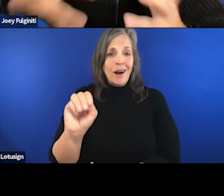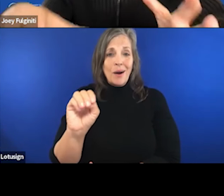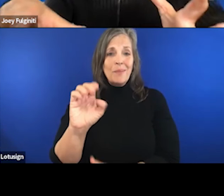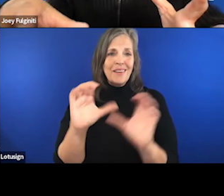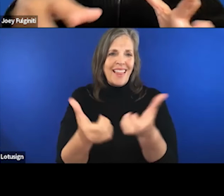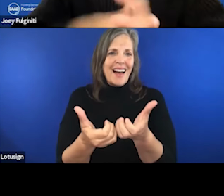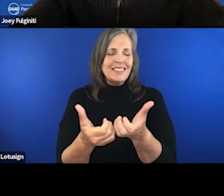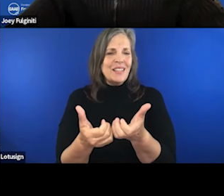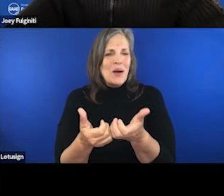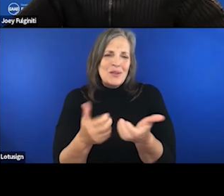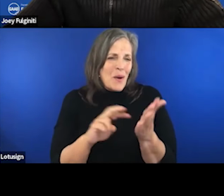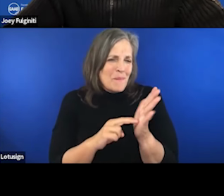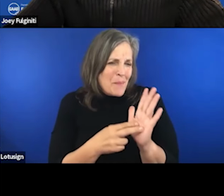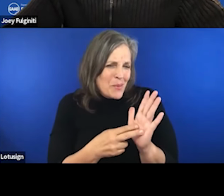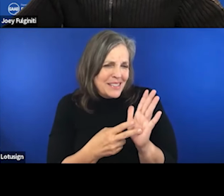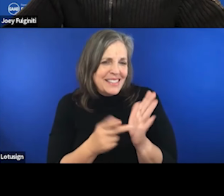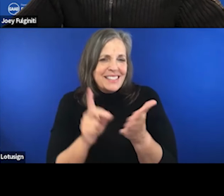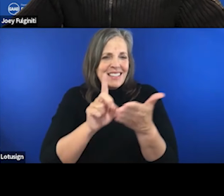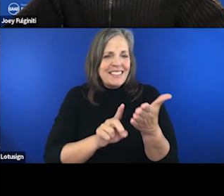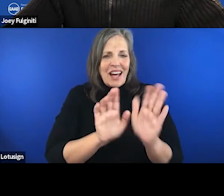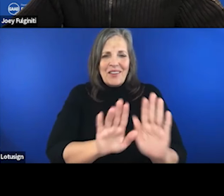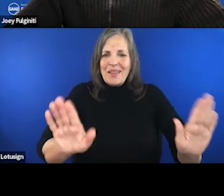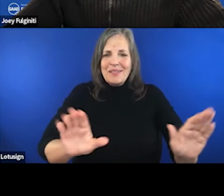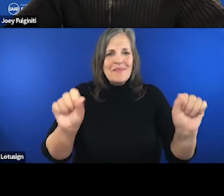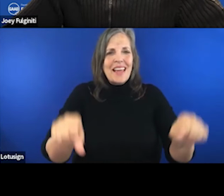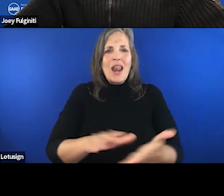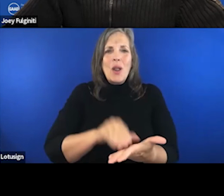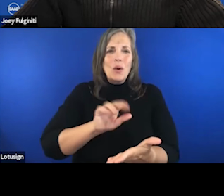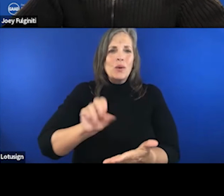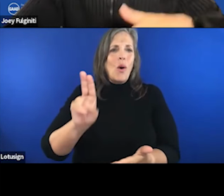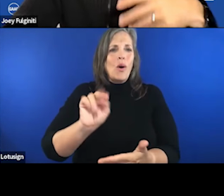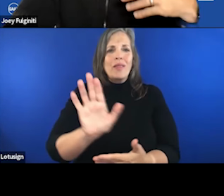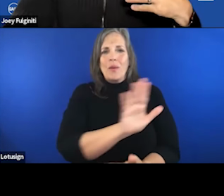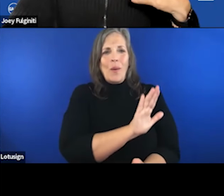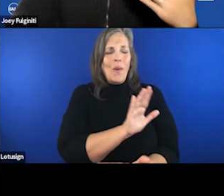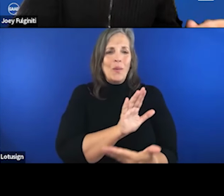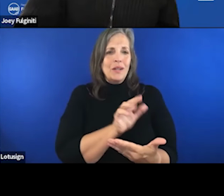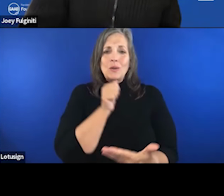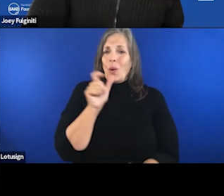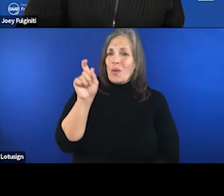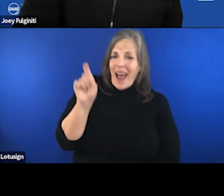what I'm trying to get at Julian so like you don't need to have a sme it's it's a great benefit to us